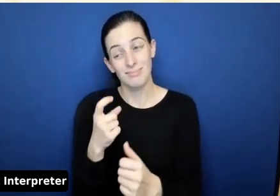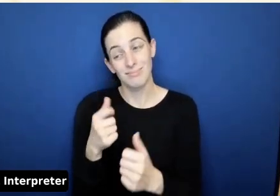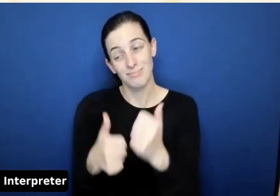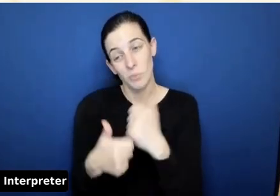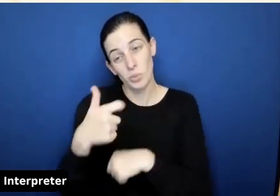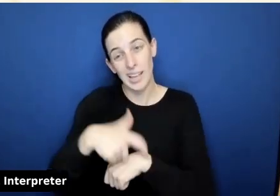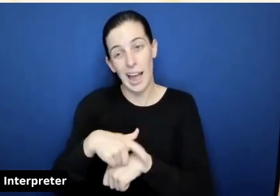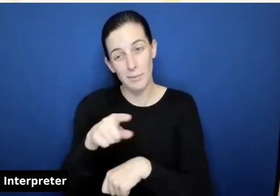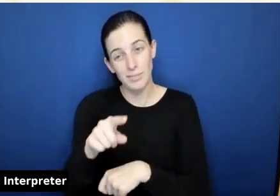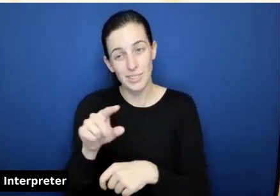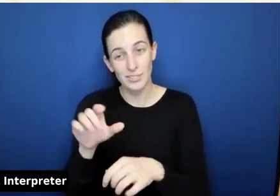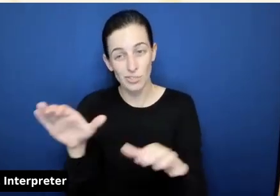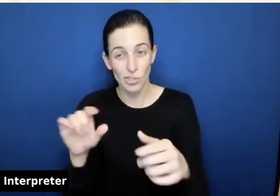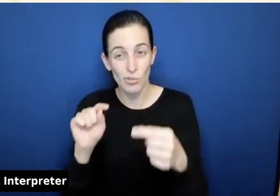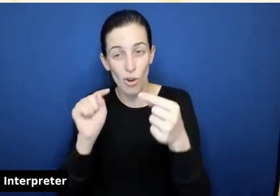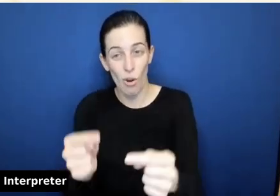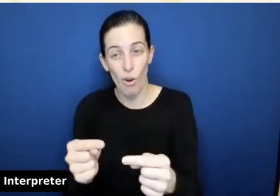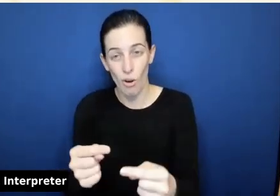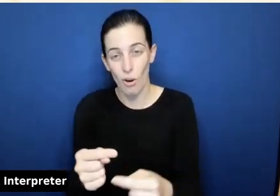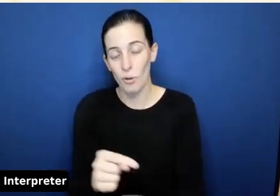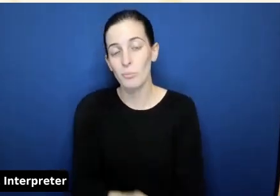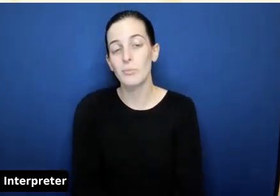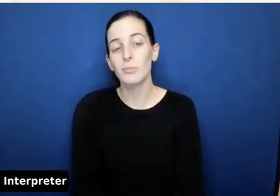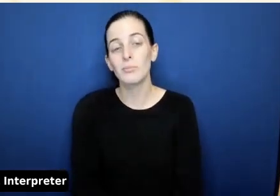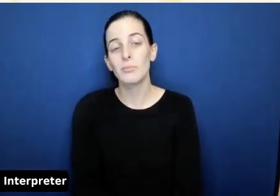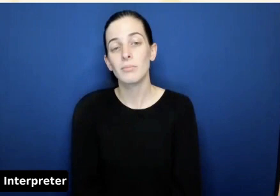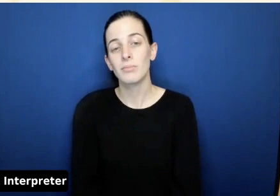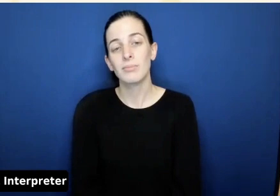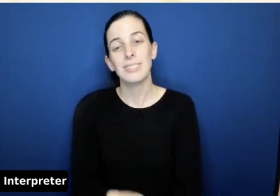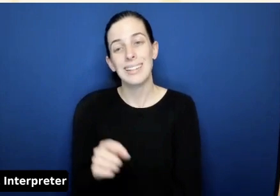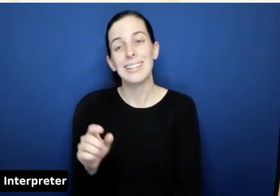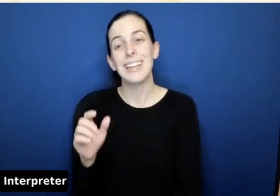Accessibility is a shared responsibility. It's not one person's job.